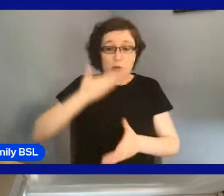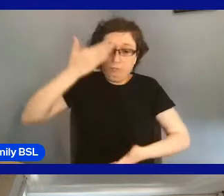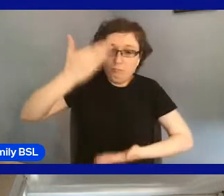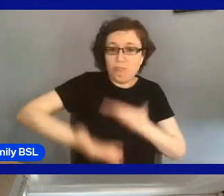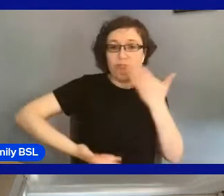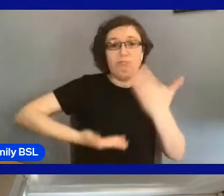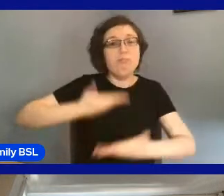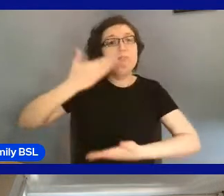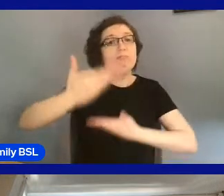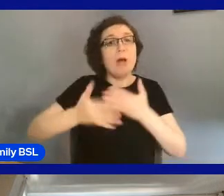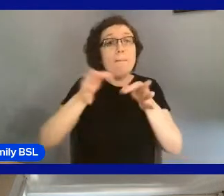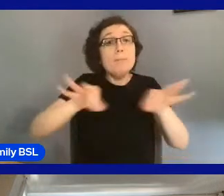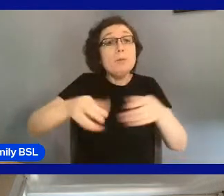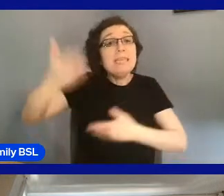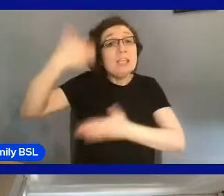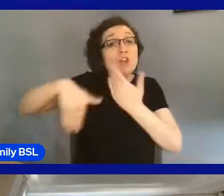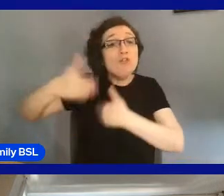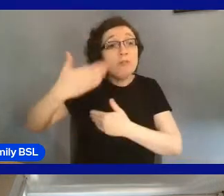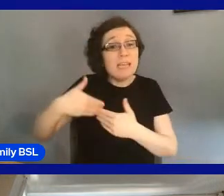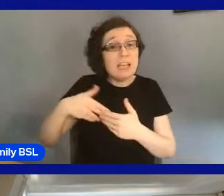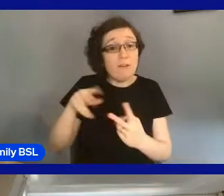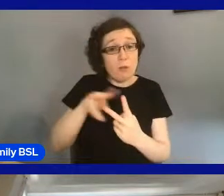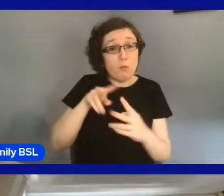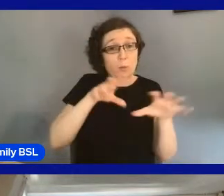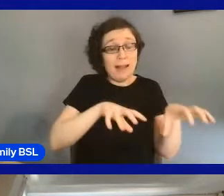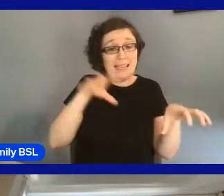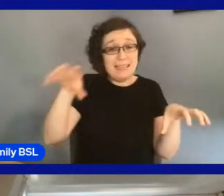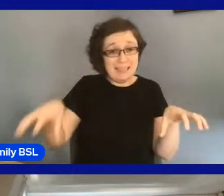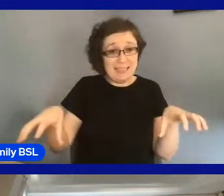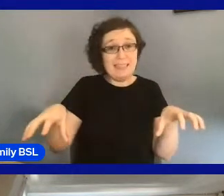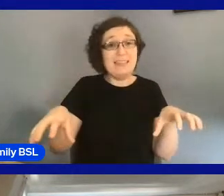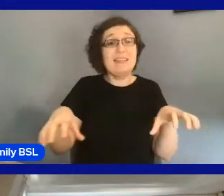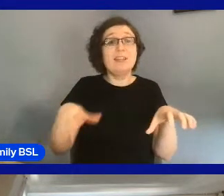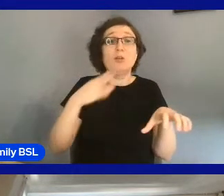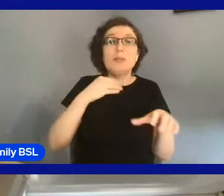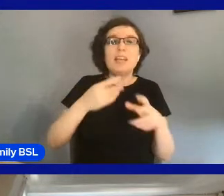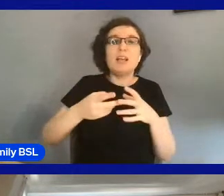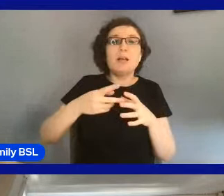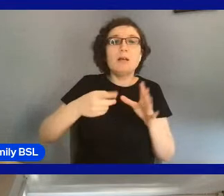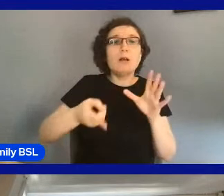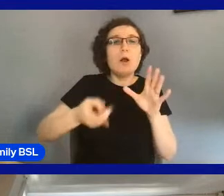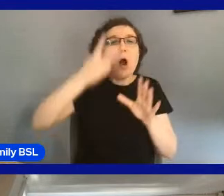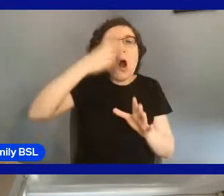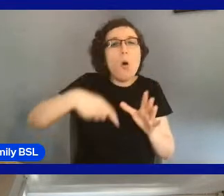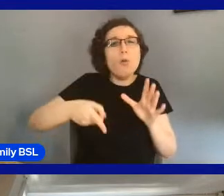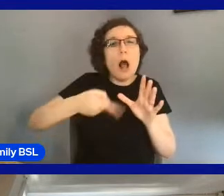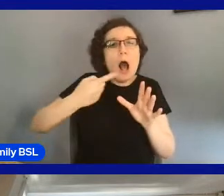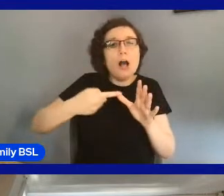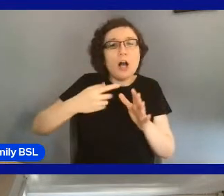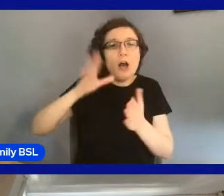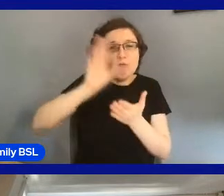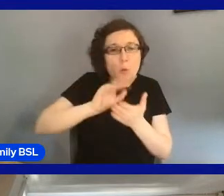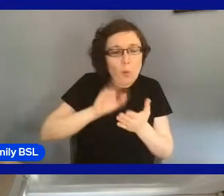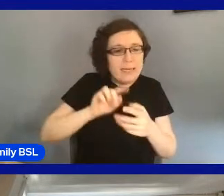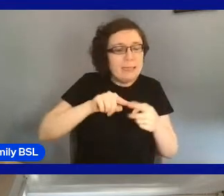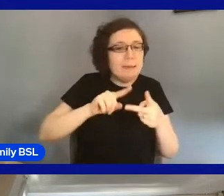and it was kind of to tell the stories in Bristol and, the music history in location based content, from our recordings and fittings